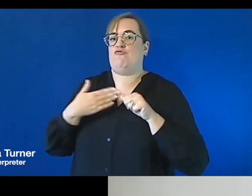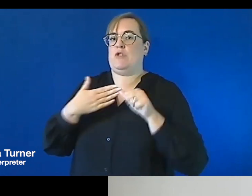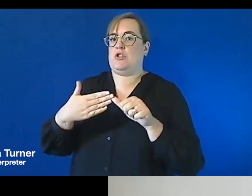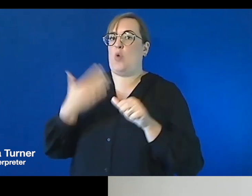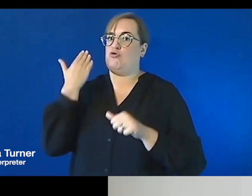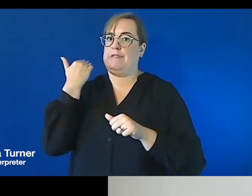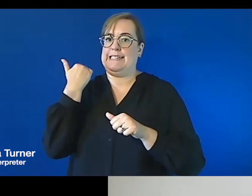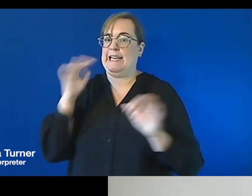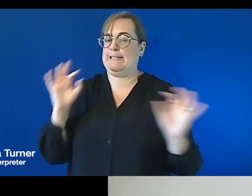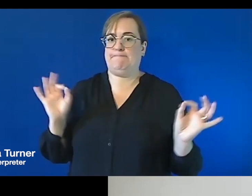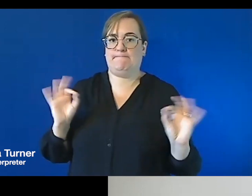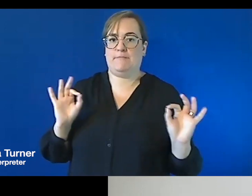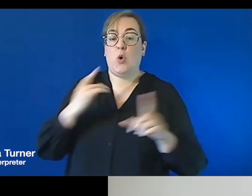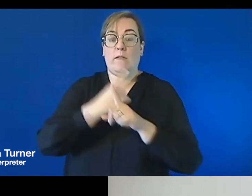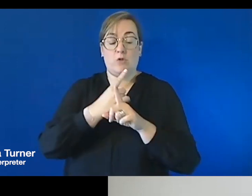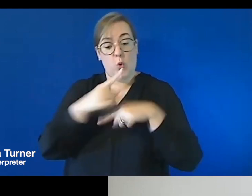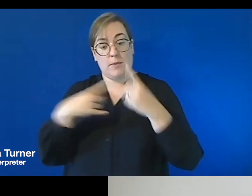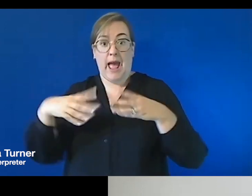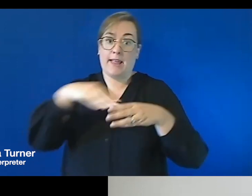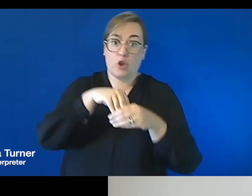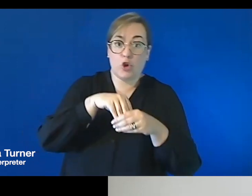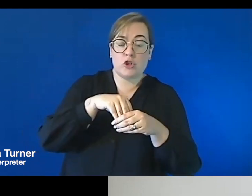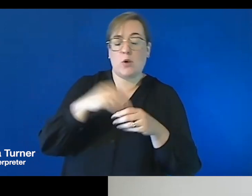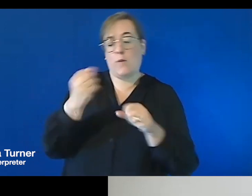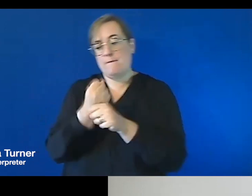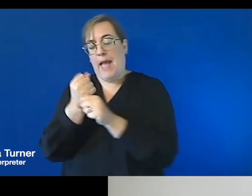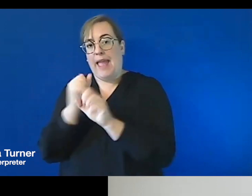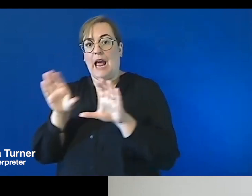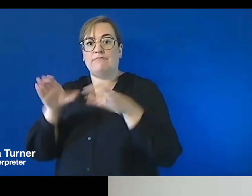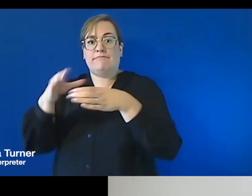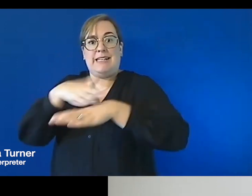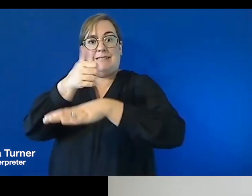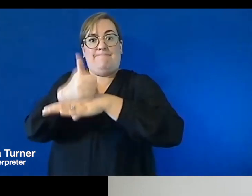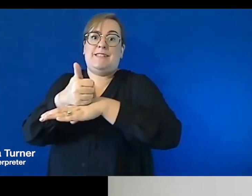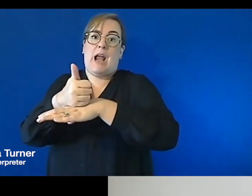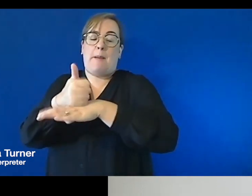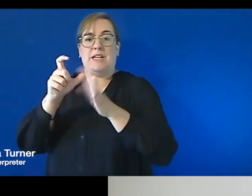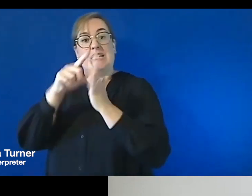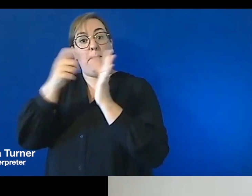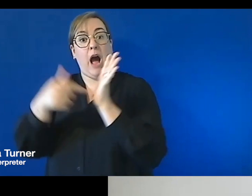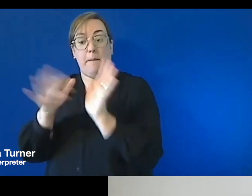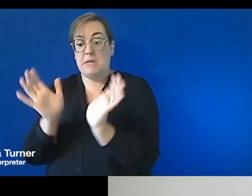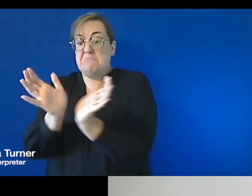we created department but statistics still not really good. I mean we still have just a 10,